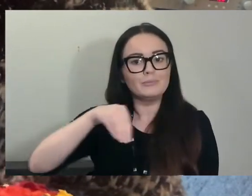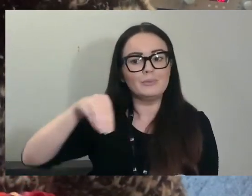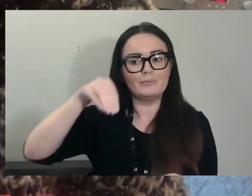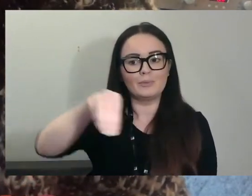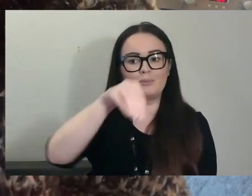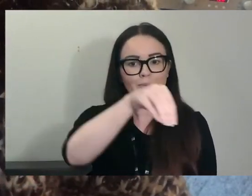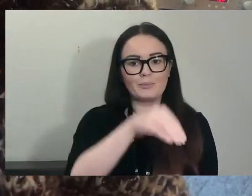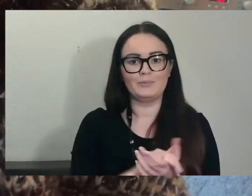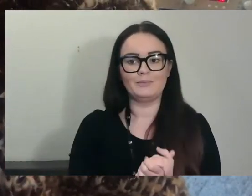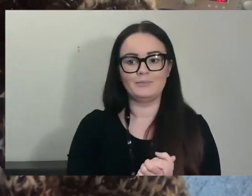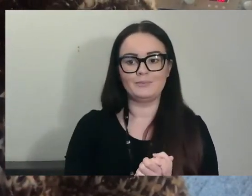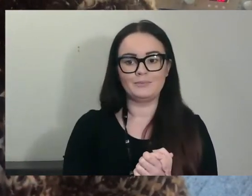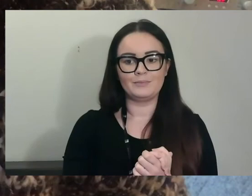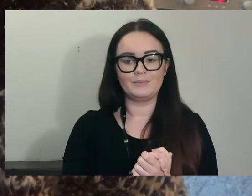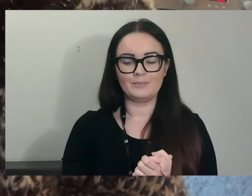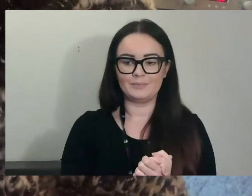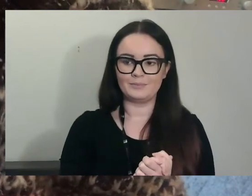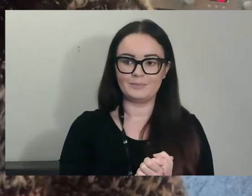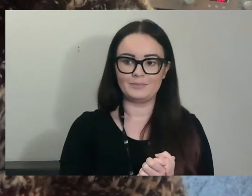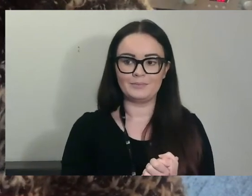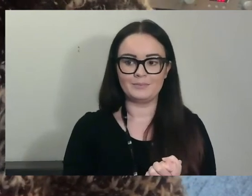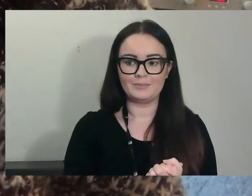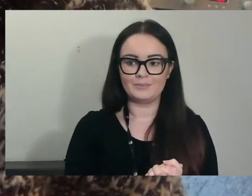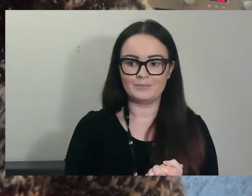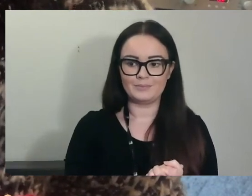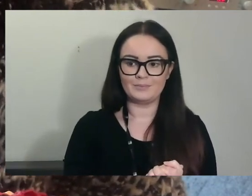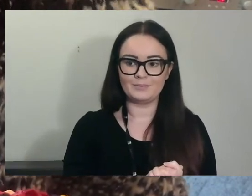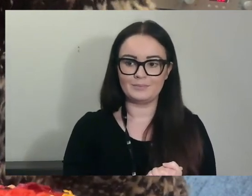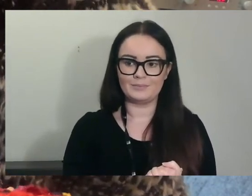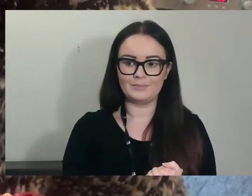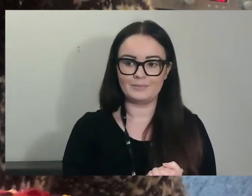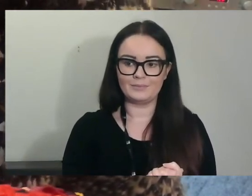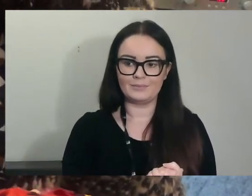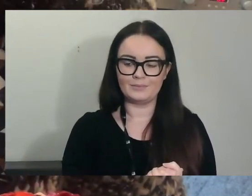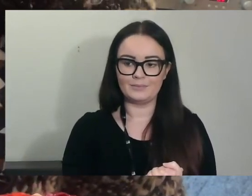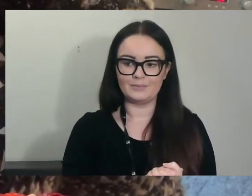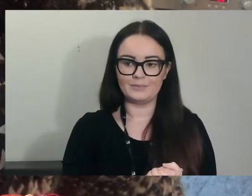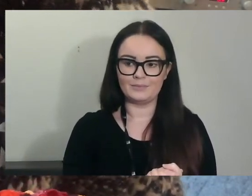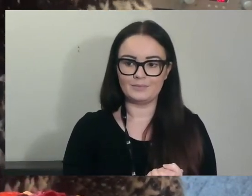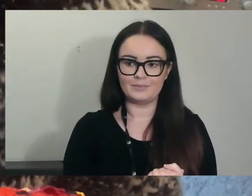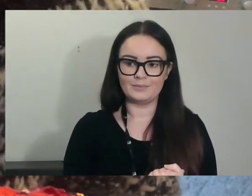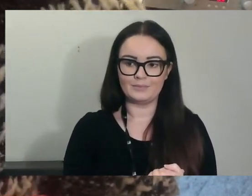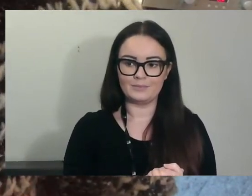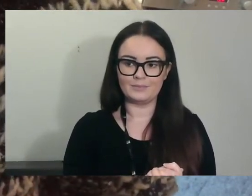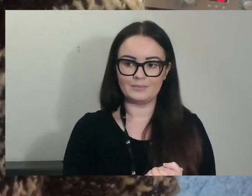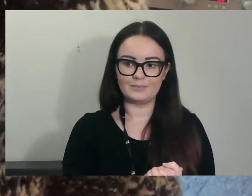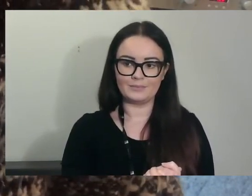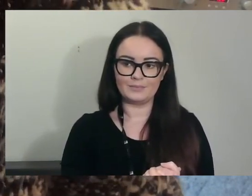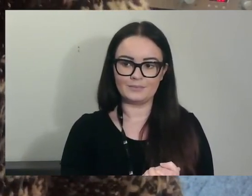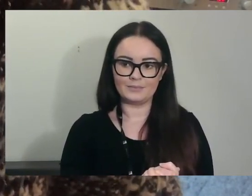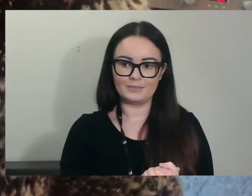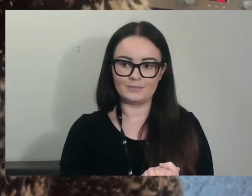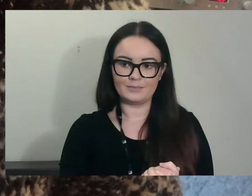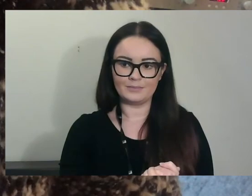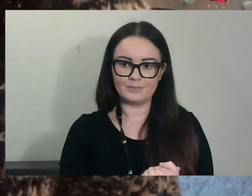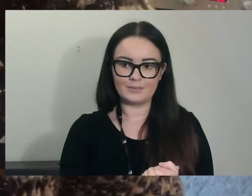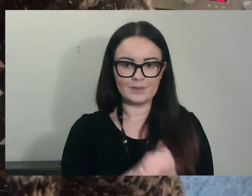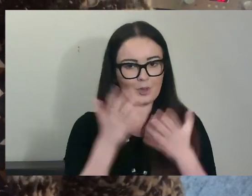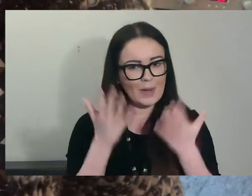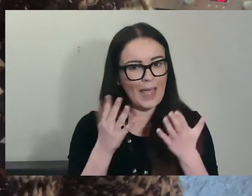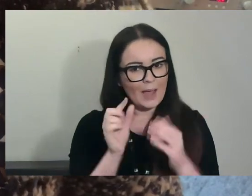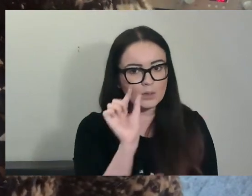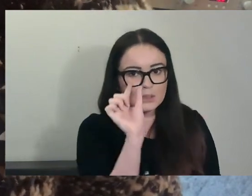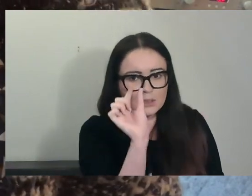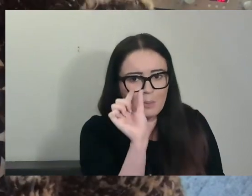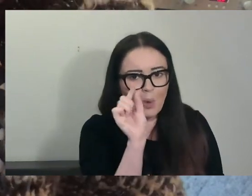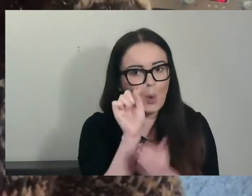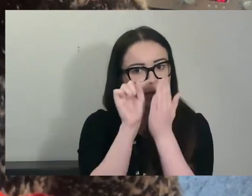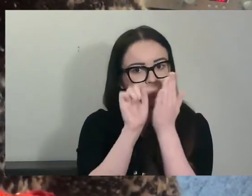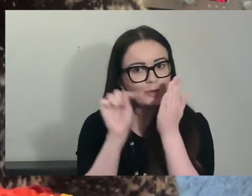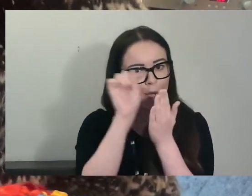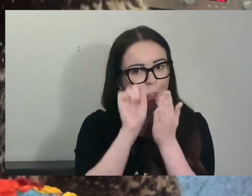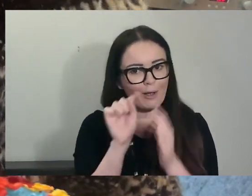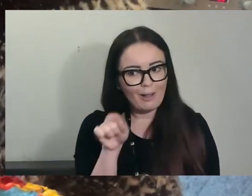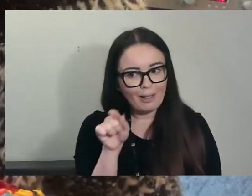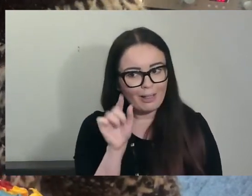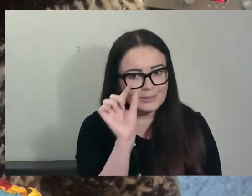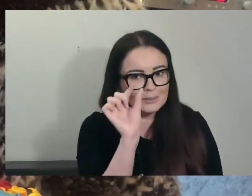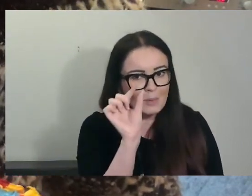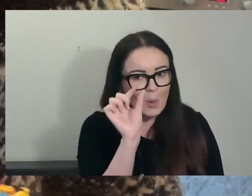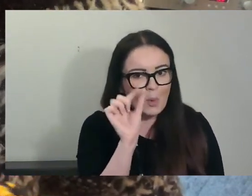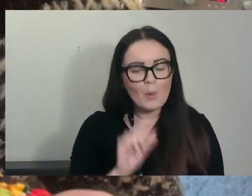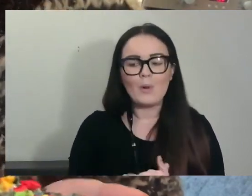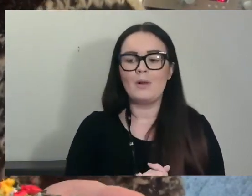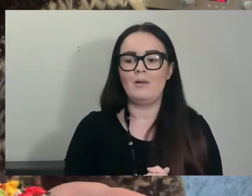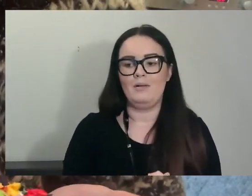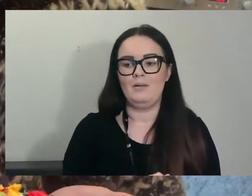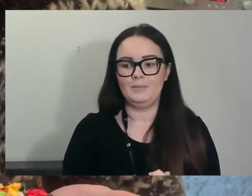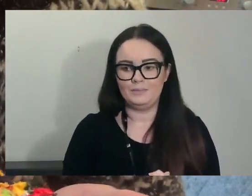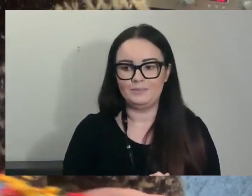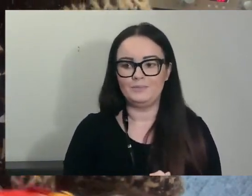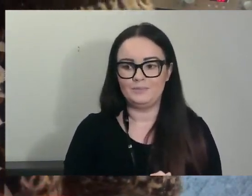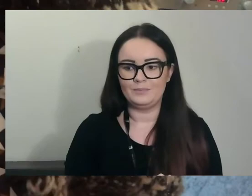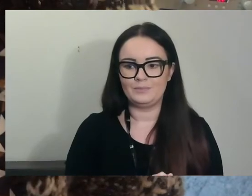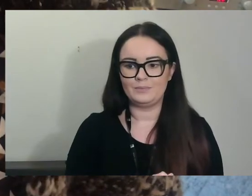and we can just make some patterns with those. We've got some little circles there from those,